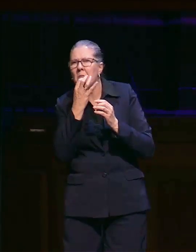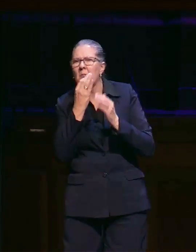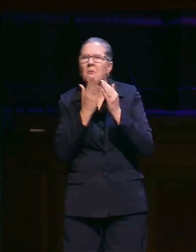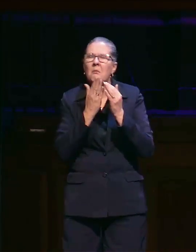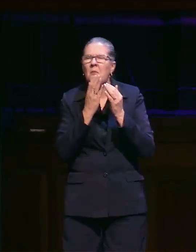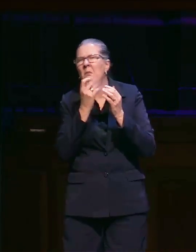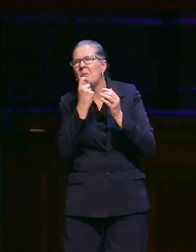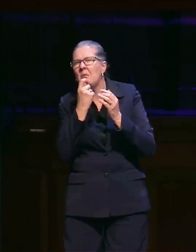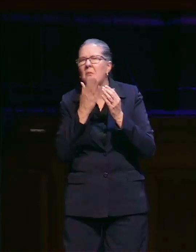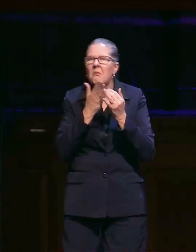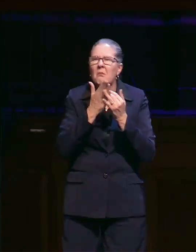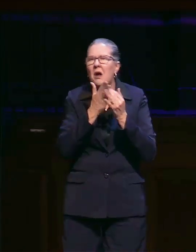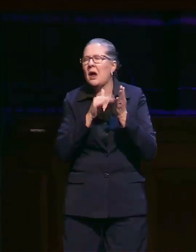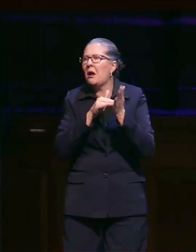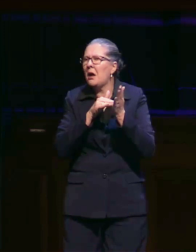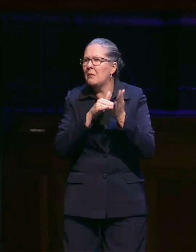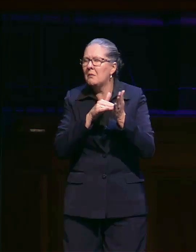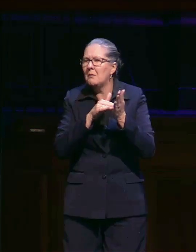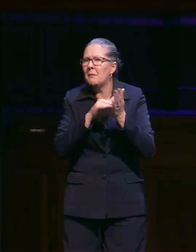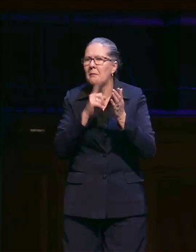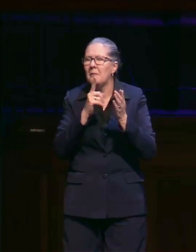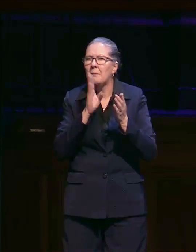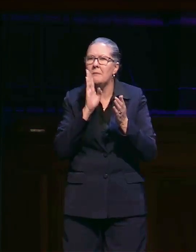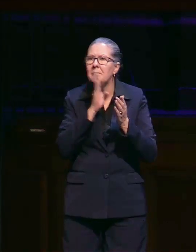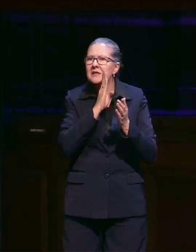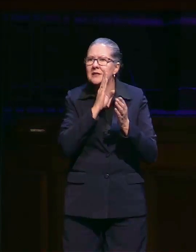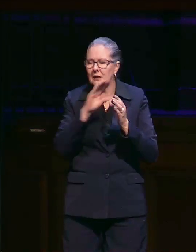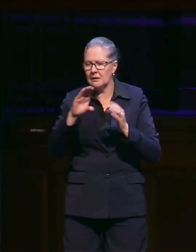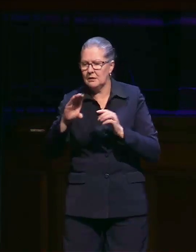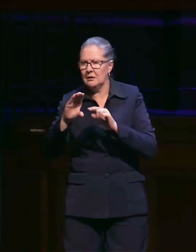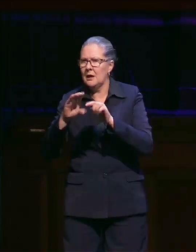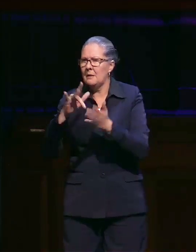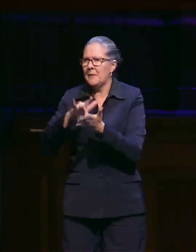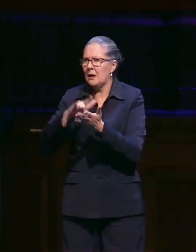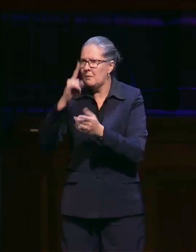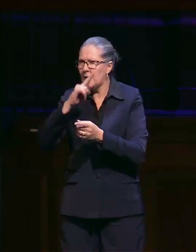addiction needs are largely our missing middle now this comes at a huge cost to